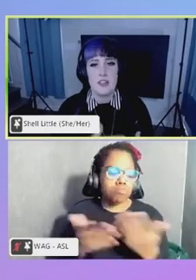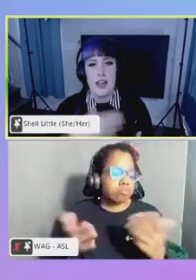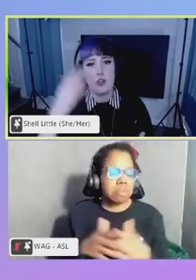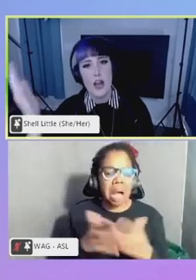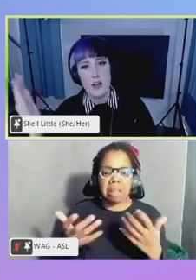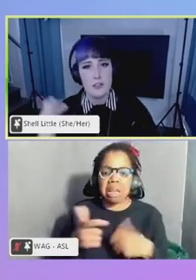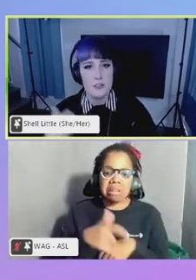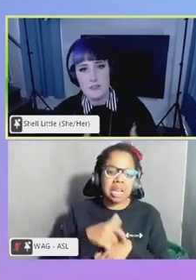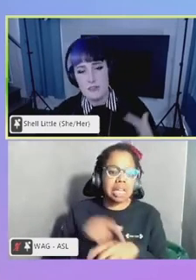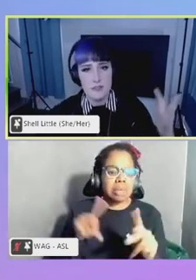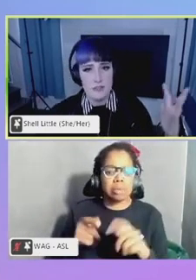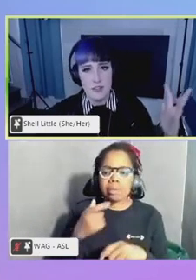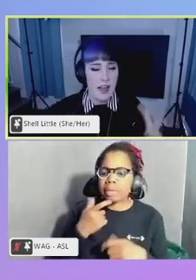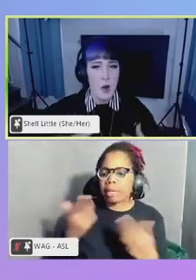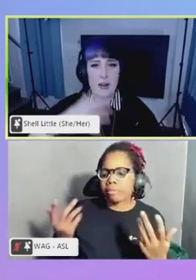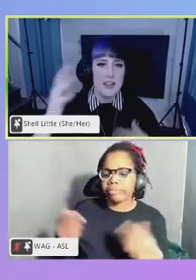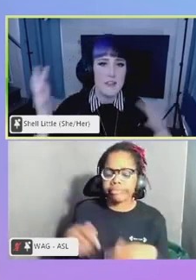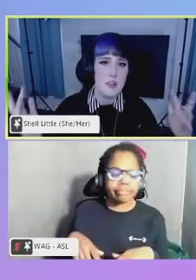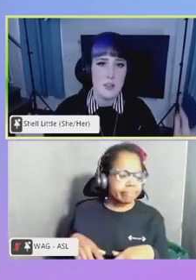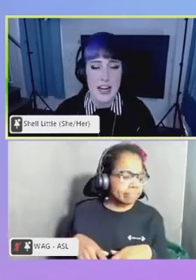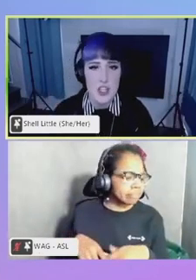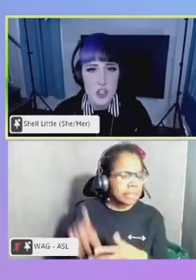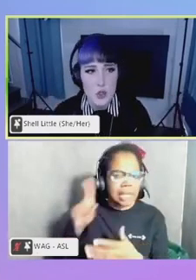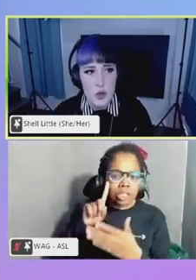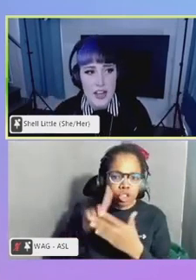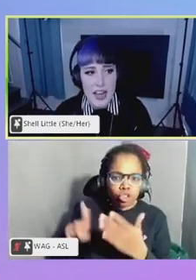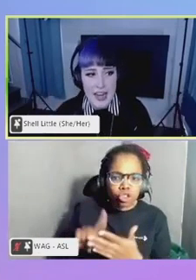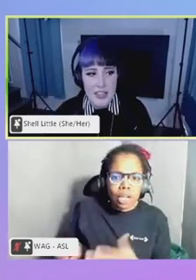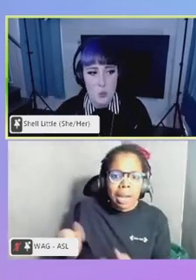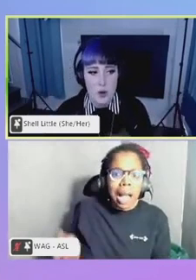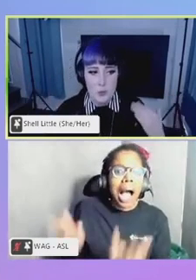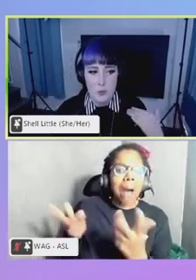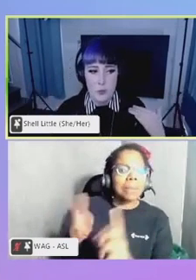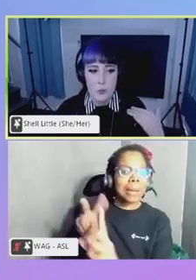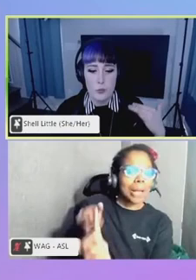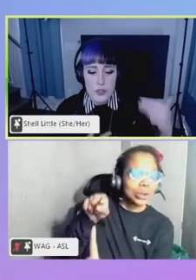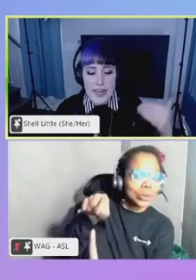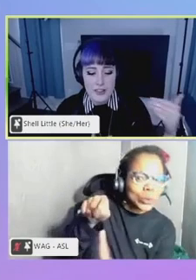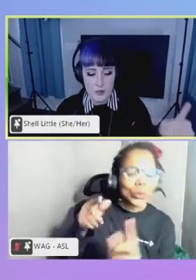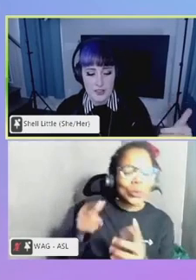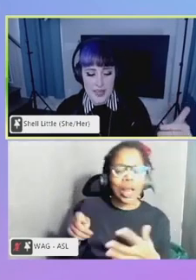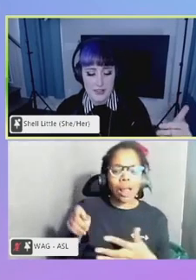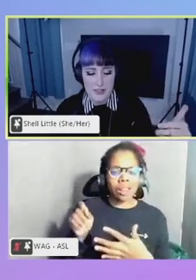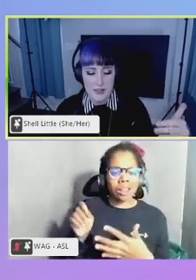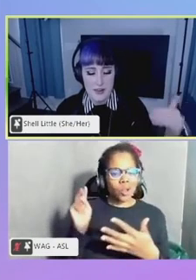burnout, the things that are like, the red flags, watch out for these, you know, left hands